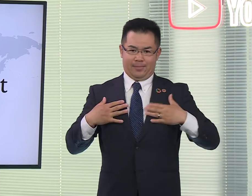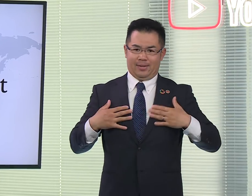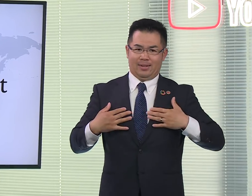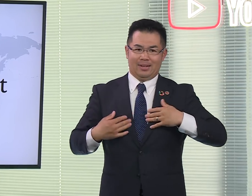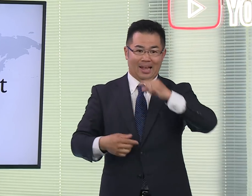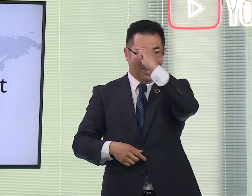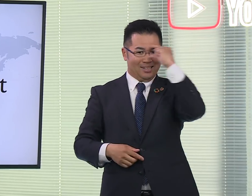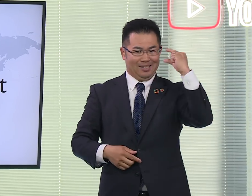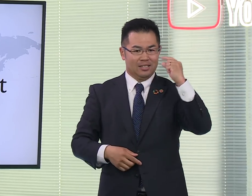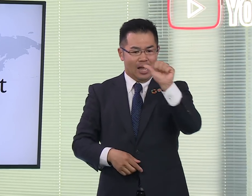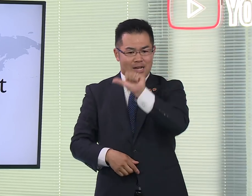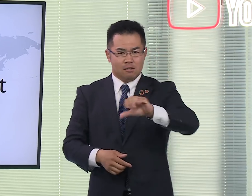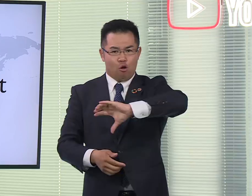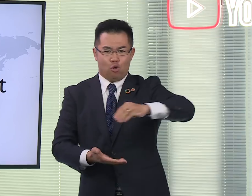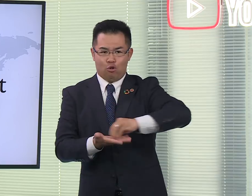It's not on par. >> YASUNORI SHIMAMOTO: Right.